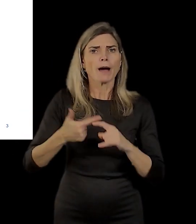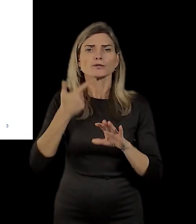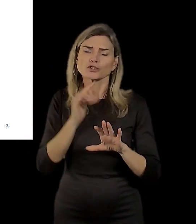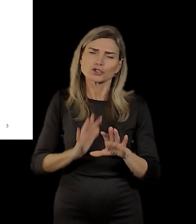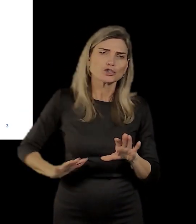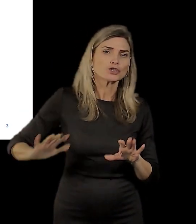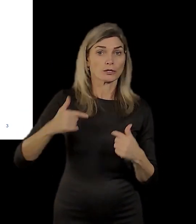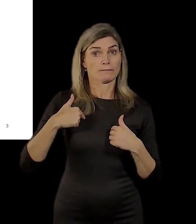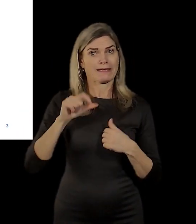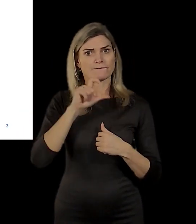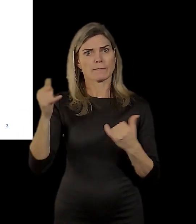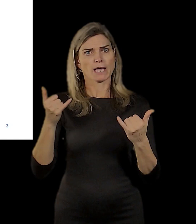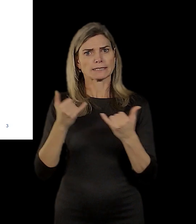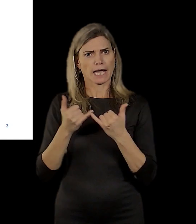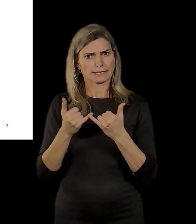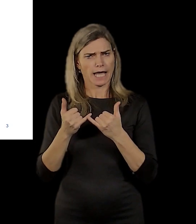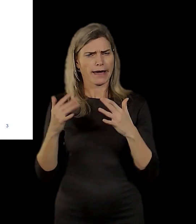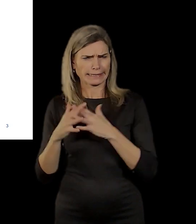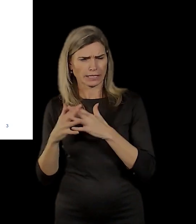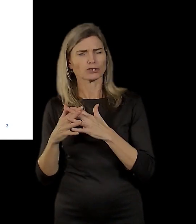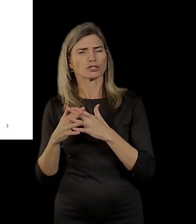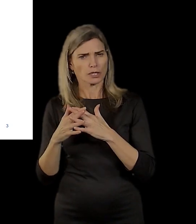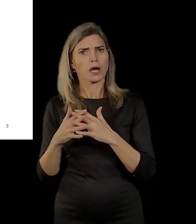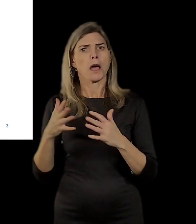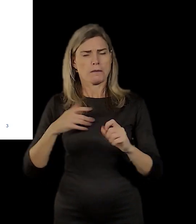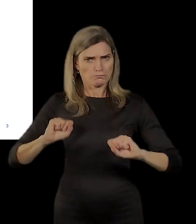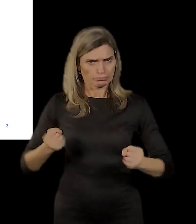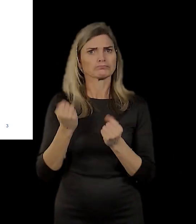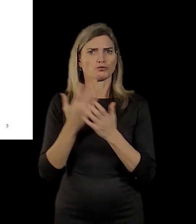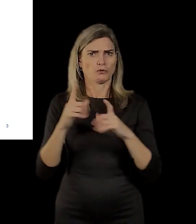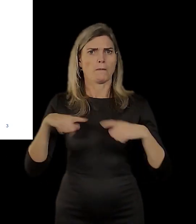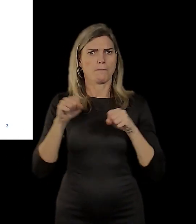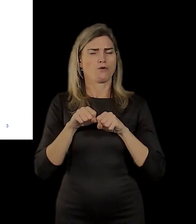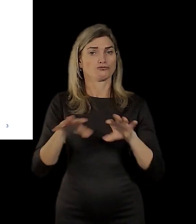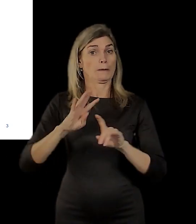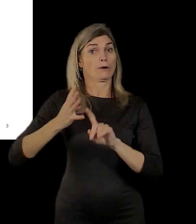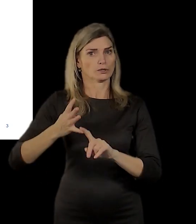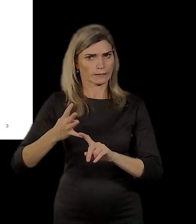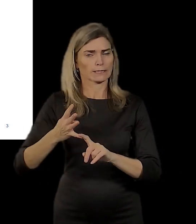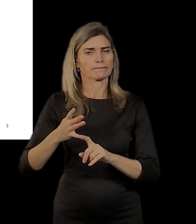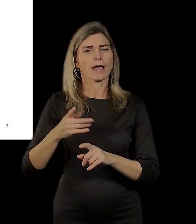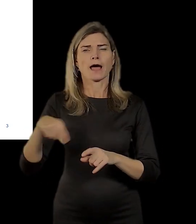3 years or a little more and which has 167 residential units, we have currently saved